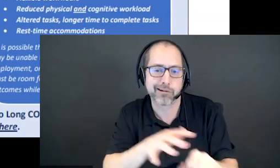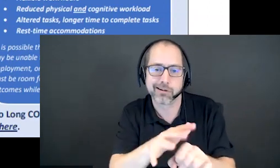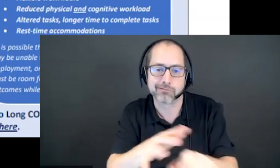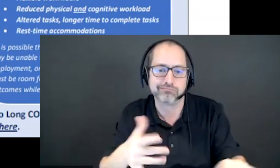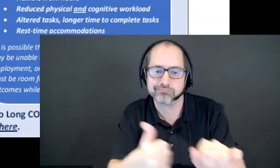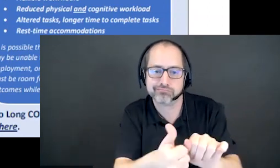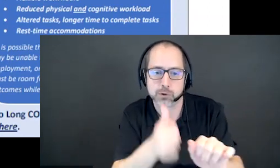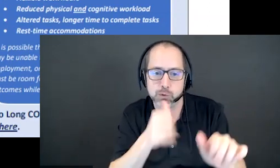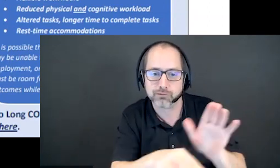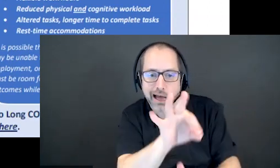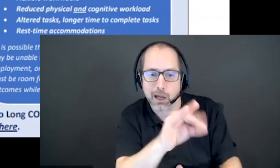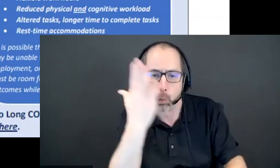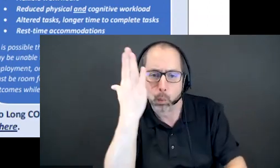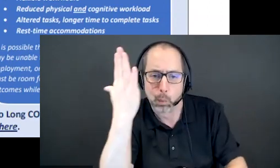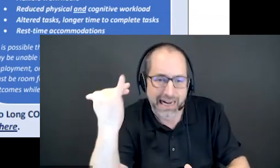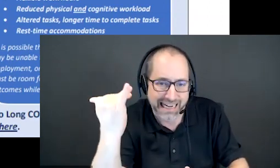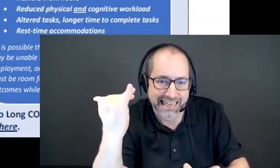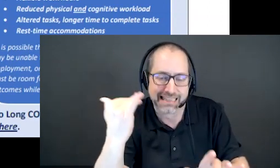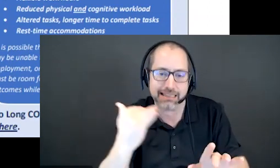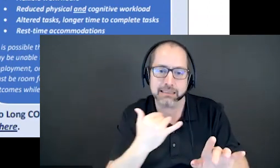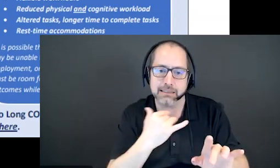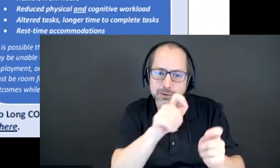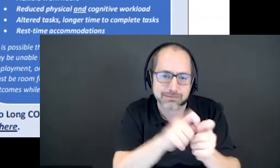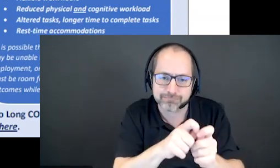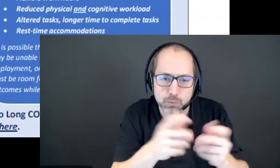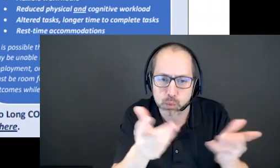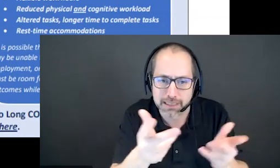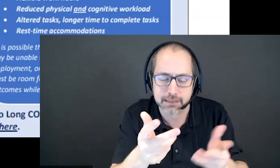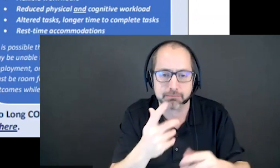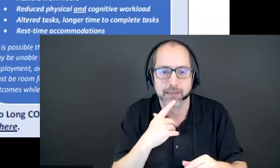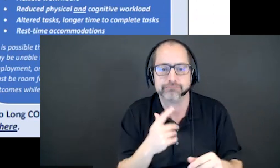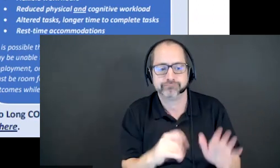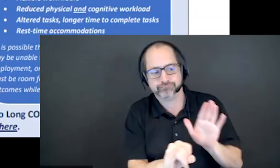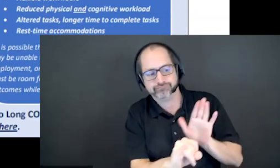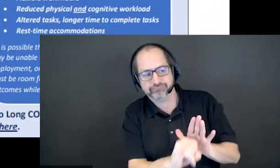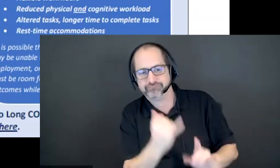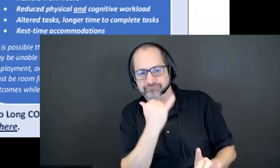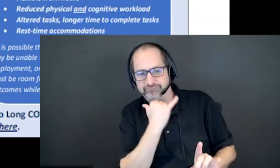it within the general population. So again in the in the research format in labs we're seeing